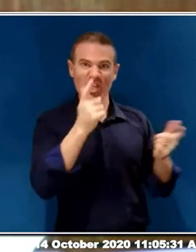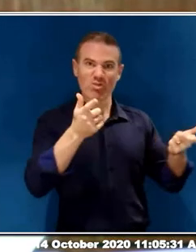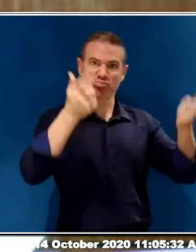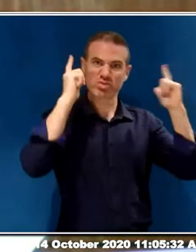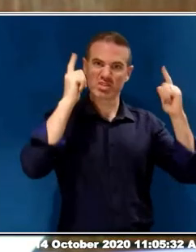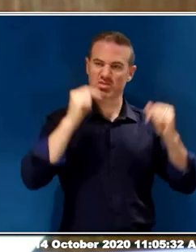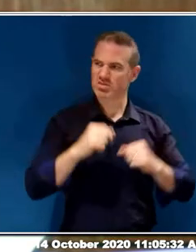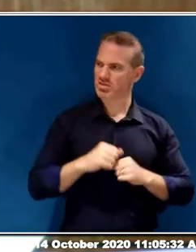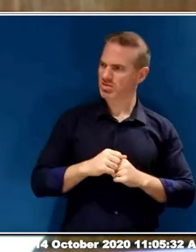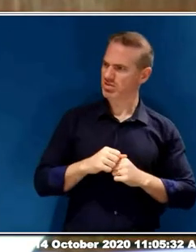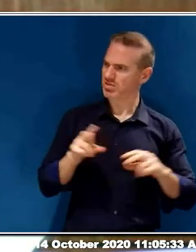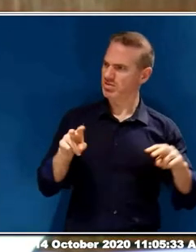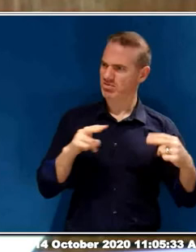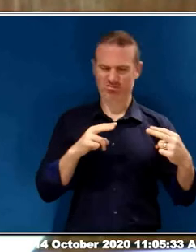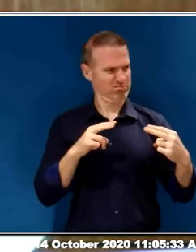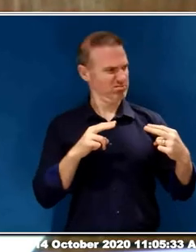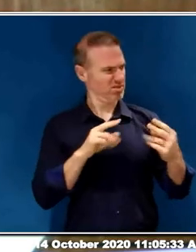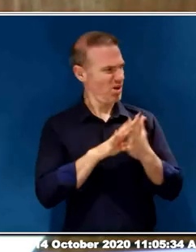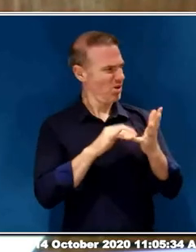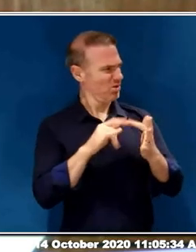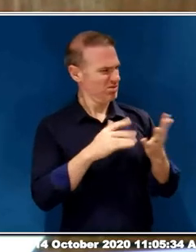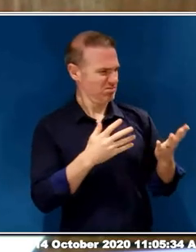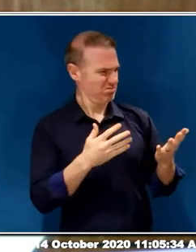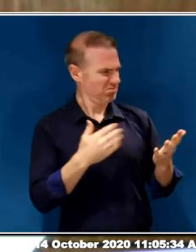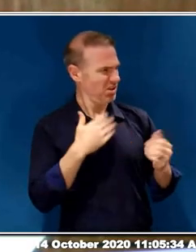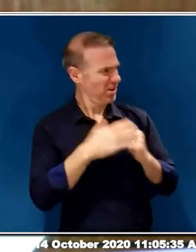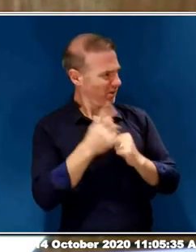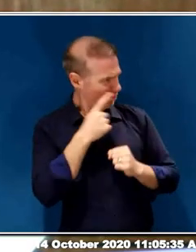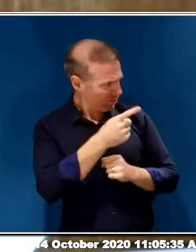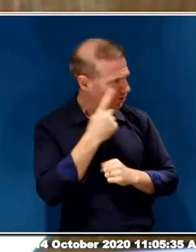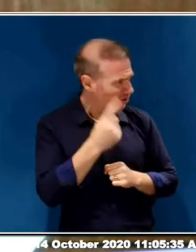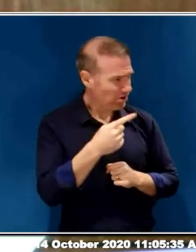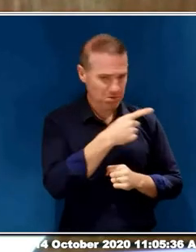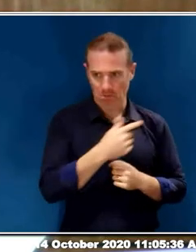The HOSEs shrugged her shoulders and the Principal's comment was,